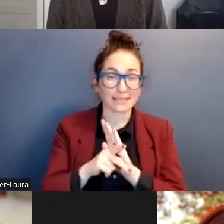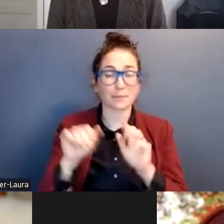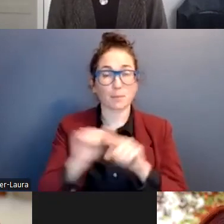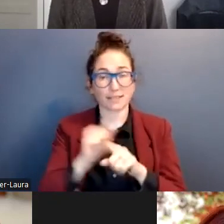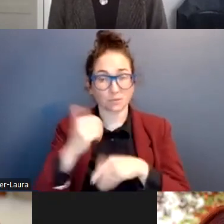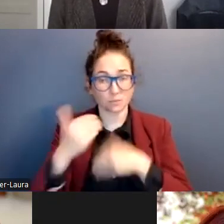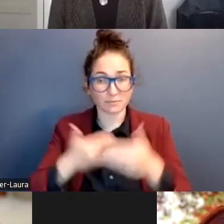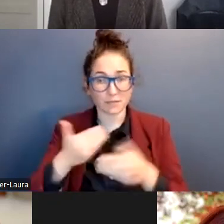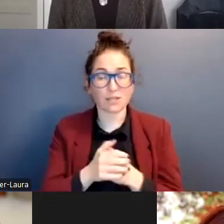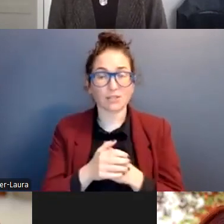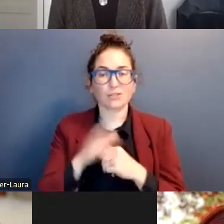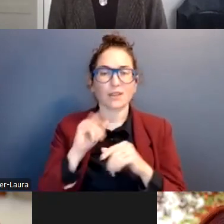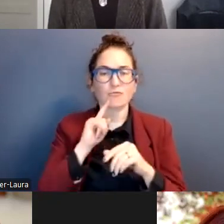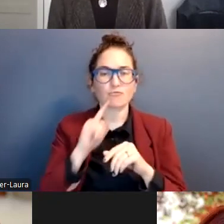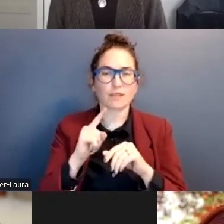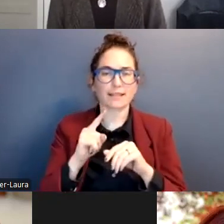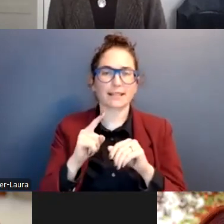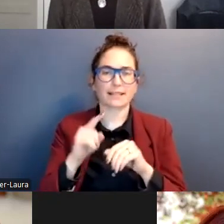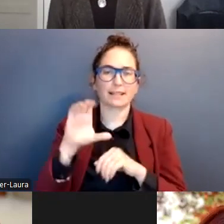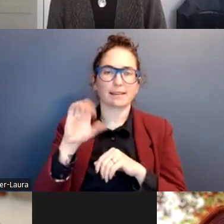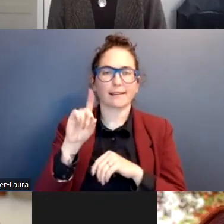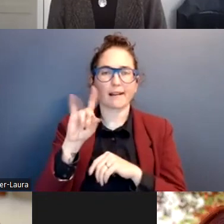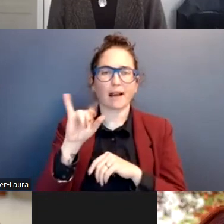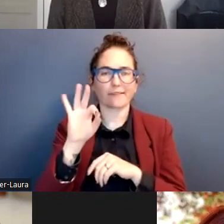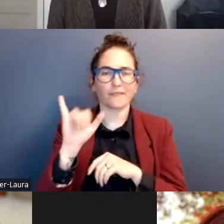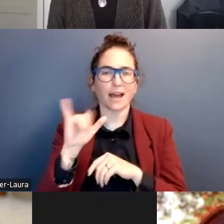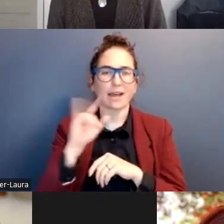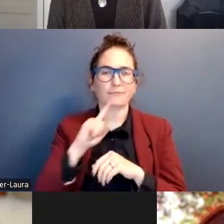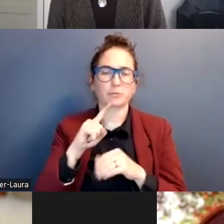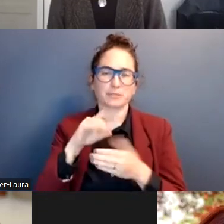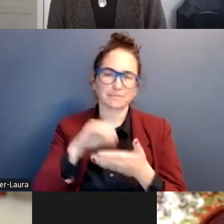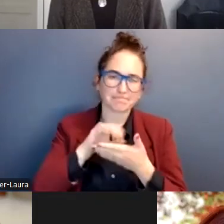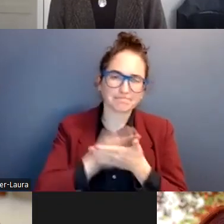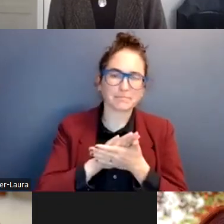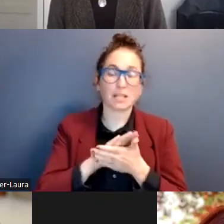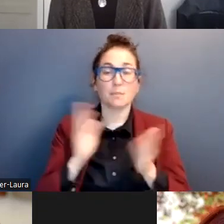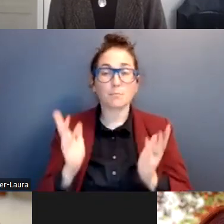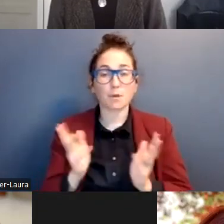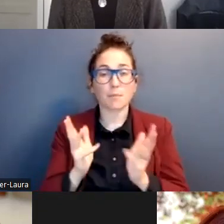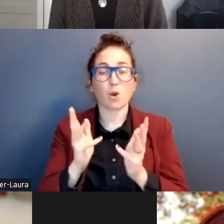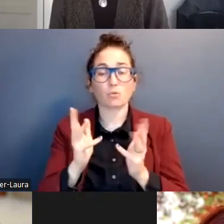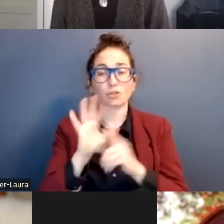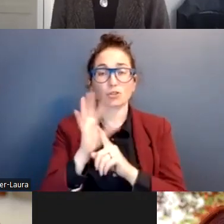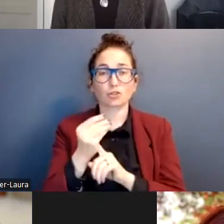that codified and policy and practice that really promote cultural congruence and end of